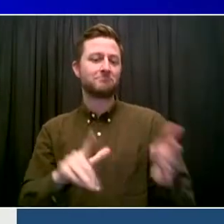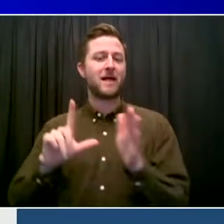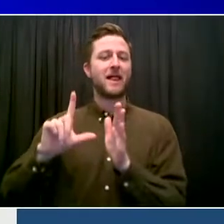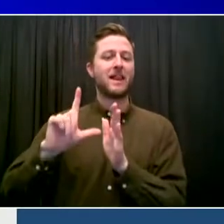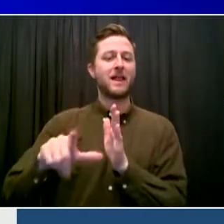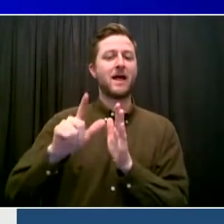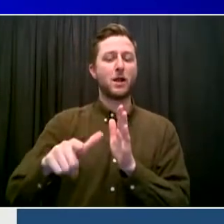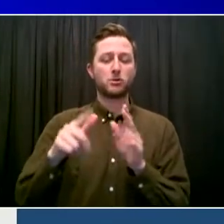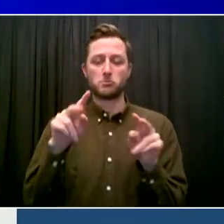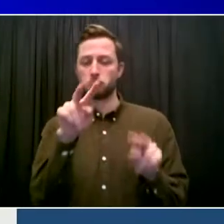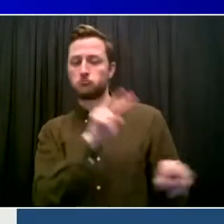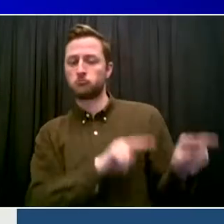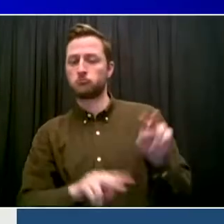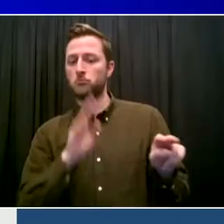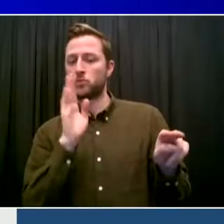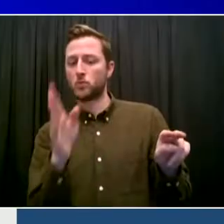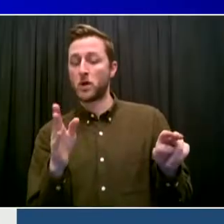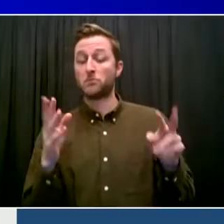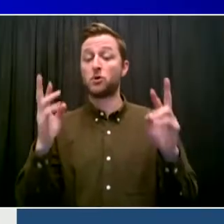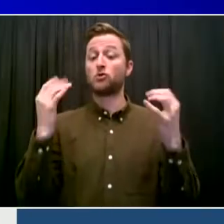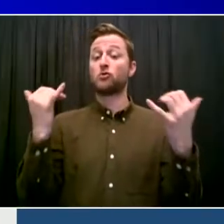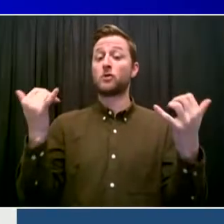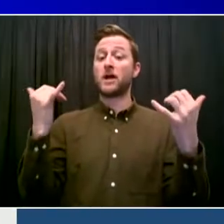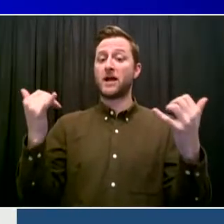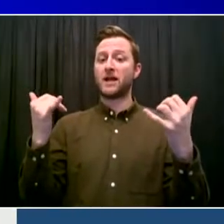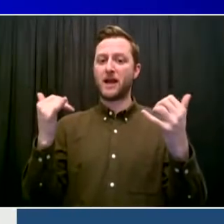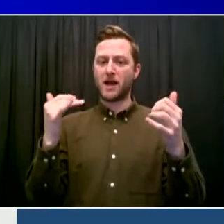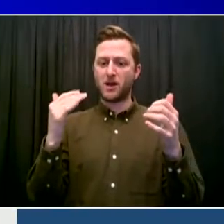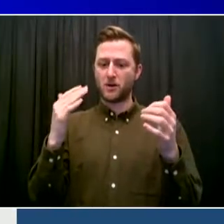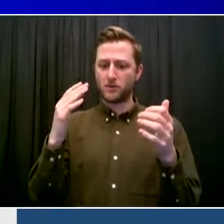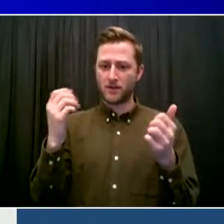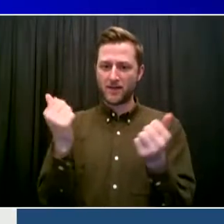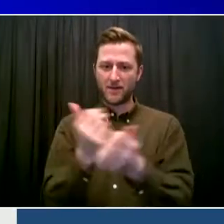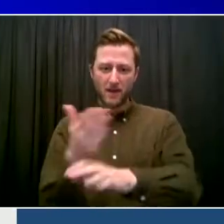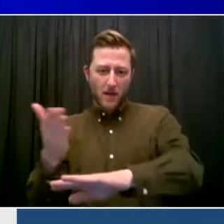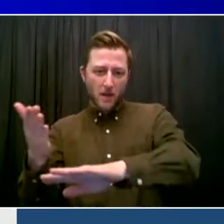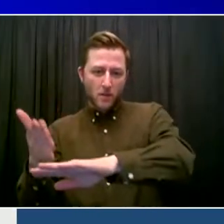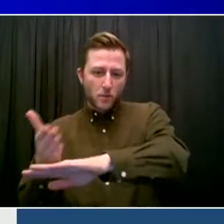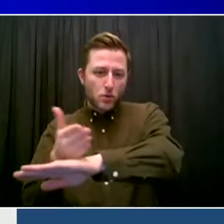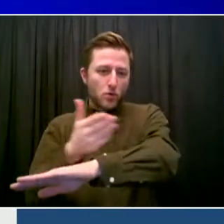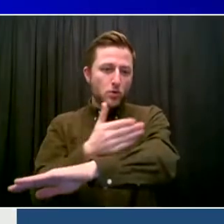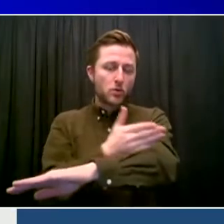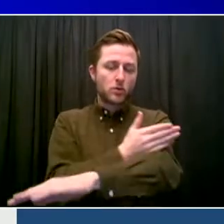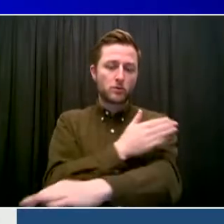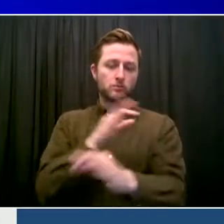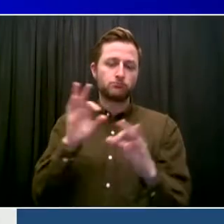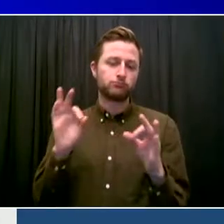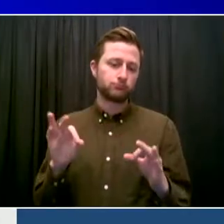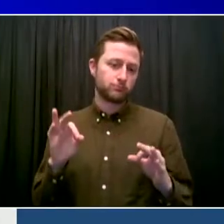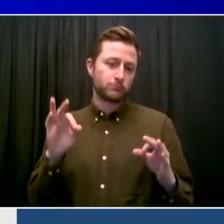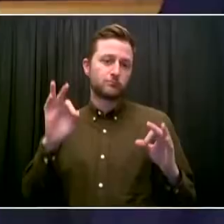LATER THAN THE ACTUAL CASES THAT ARE BEING SHOWN. WE ARE WINNING AND MOVING IN THE RIGHT